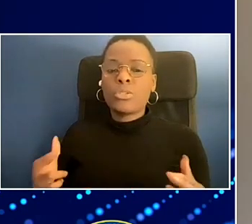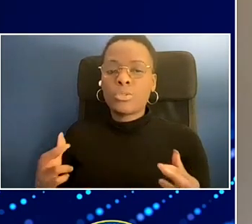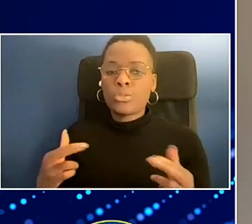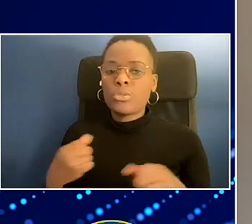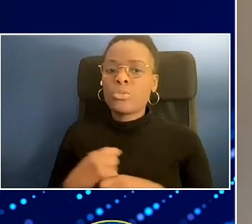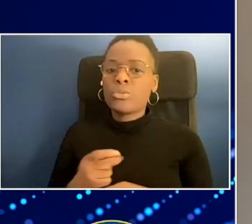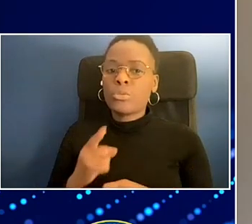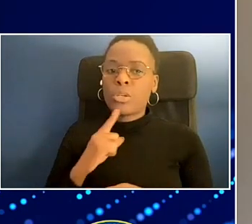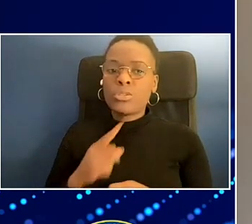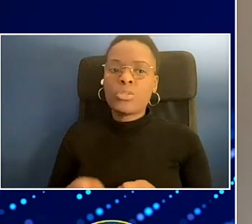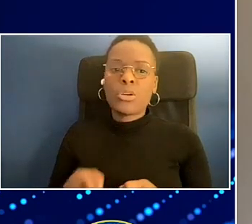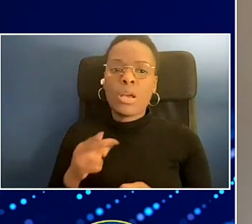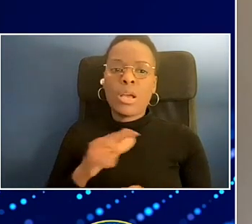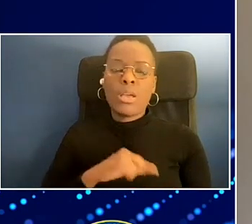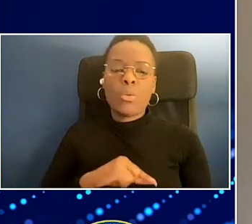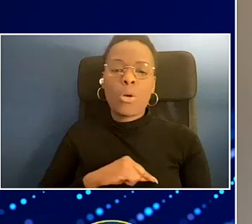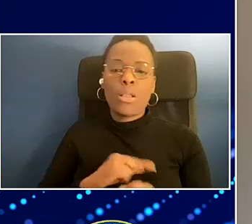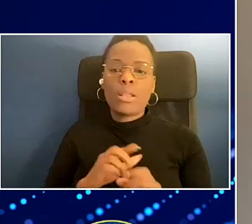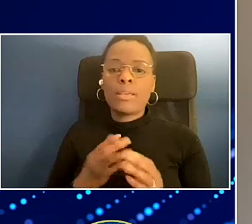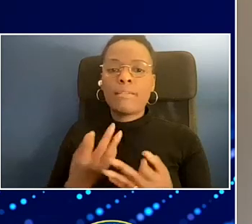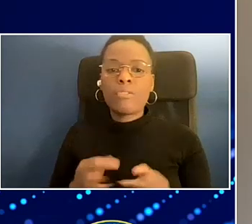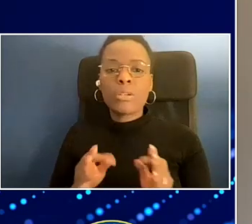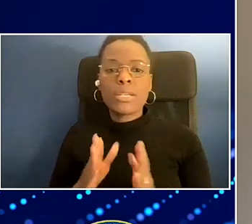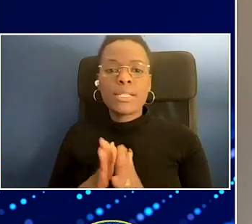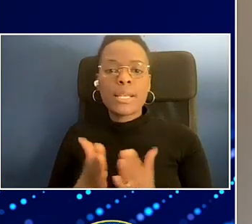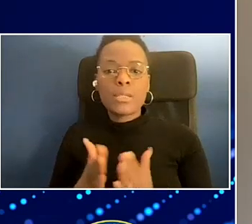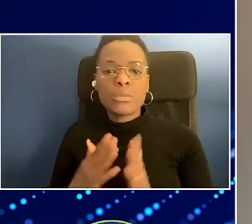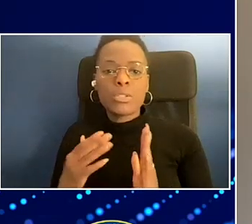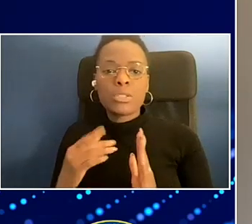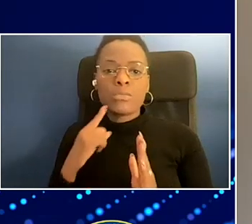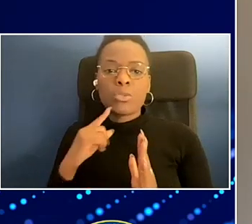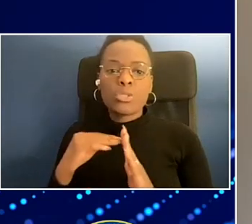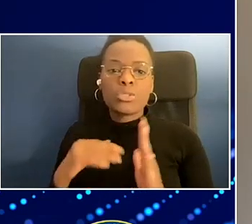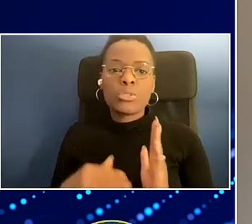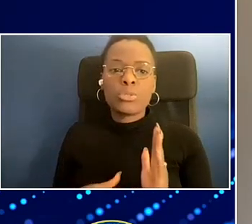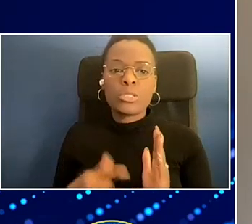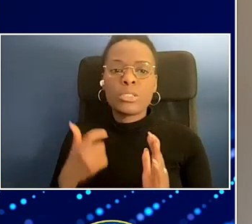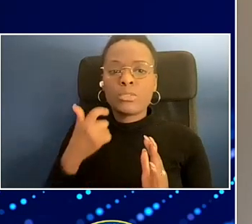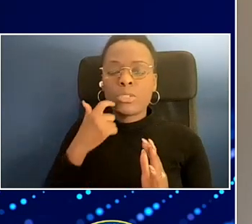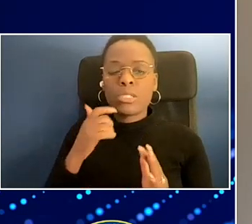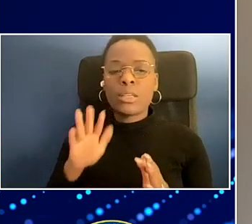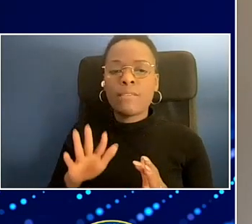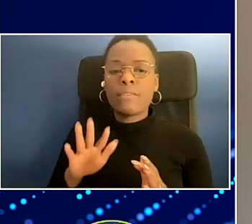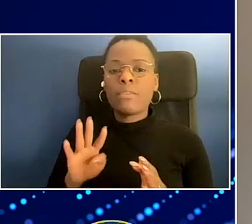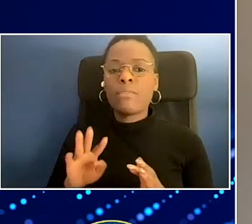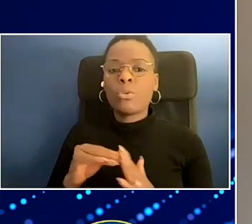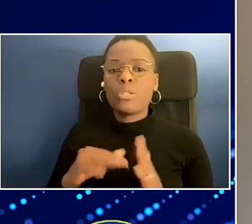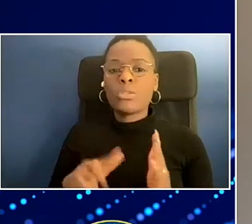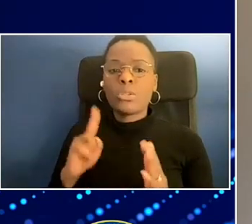and student organizations and 350 individual students signed a letter urging the Department to continue its efforts to